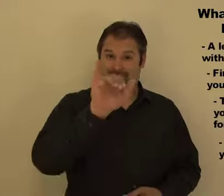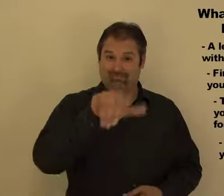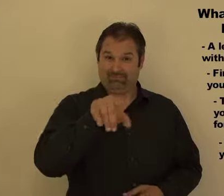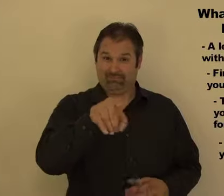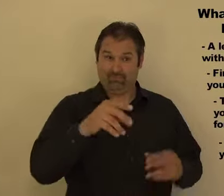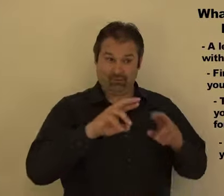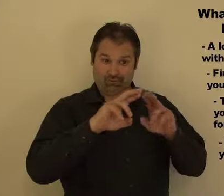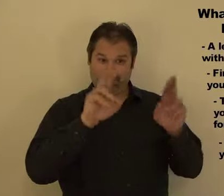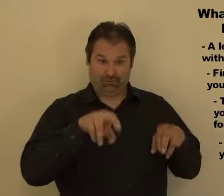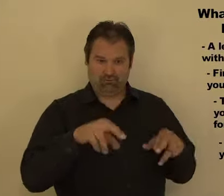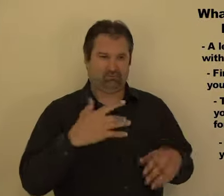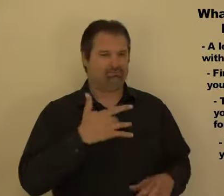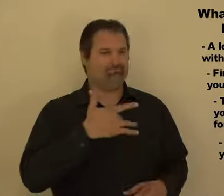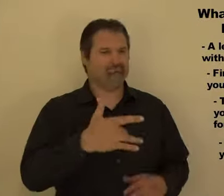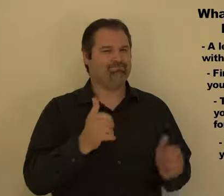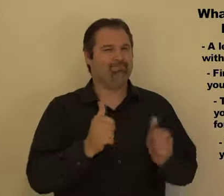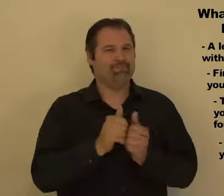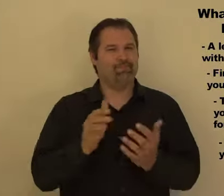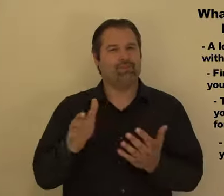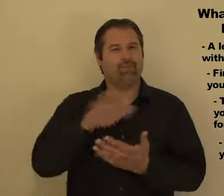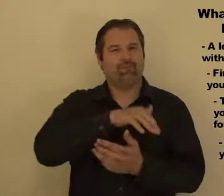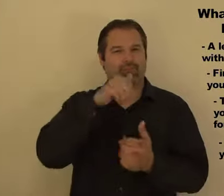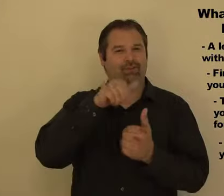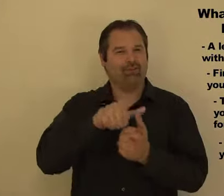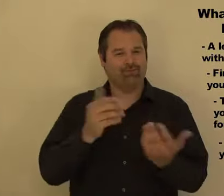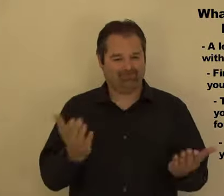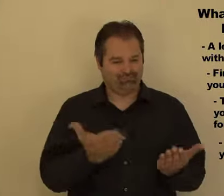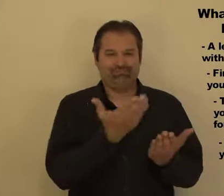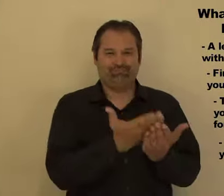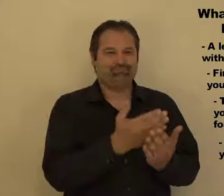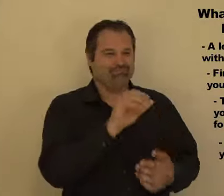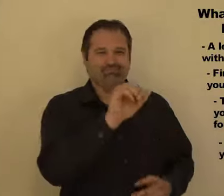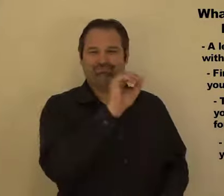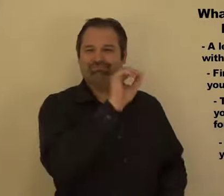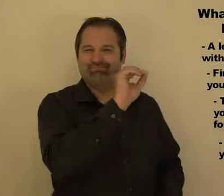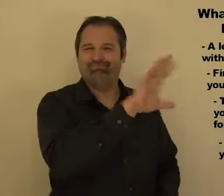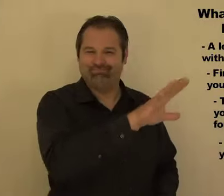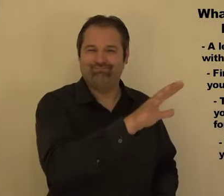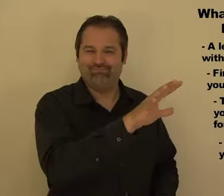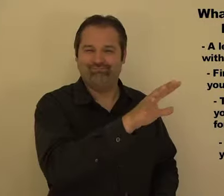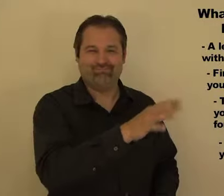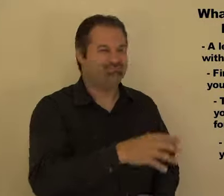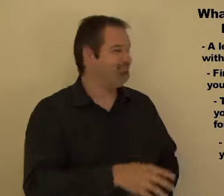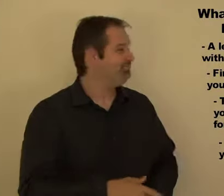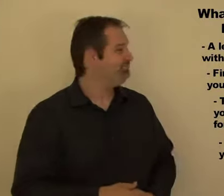You can think of it as a first page of your resume.